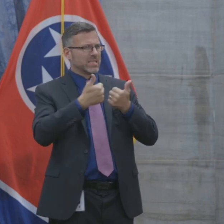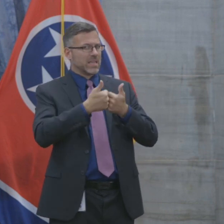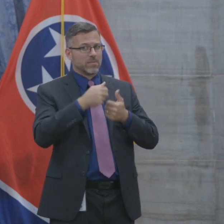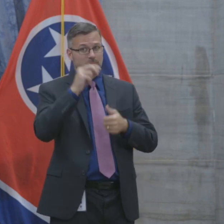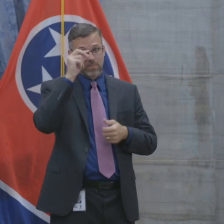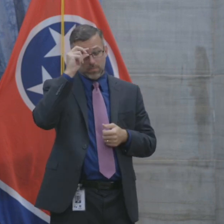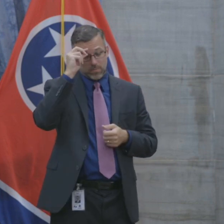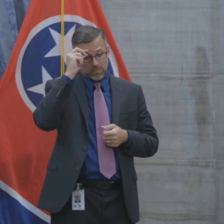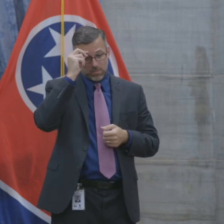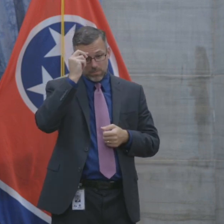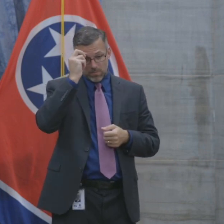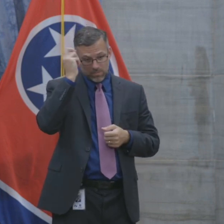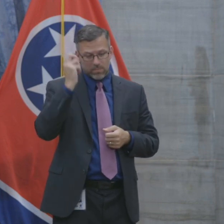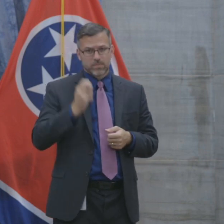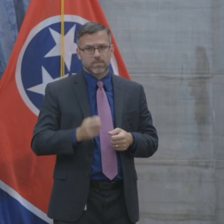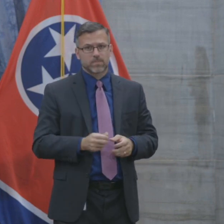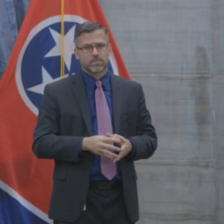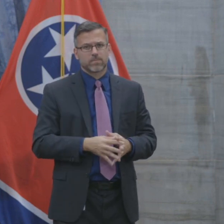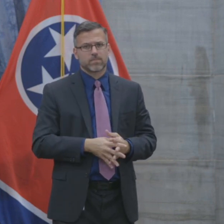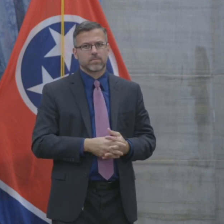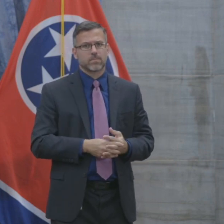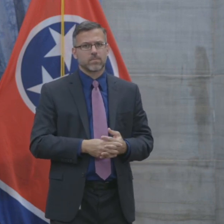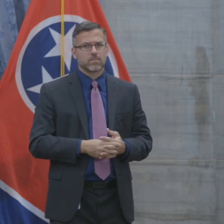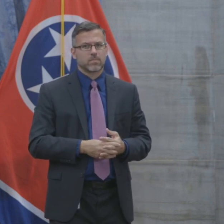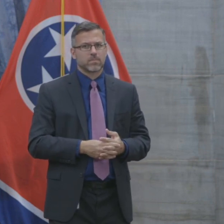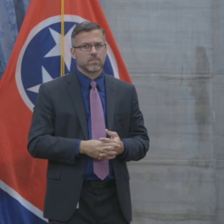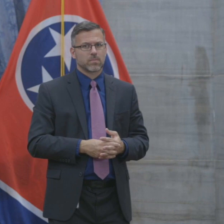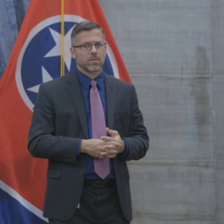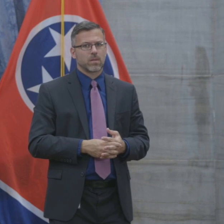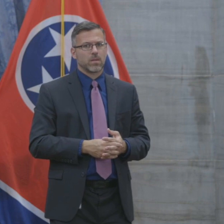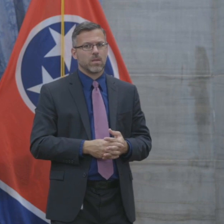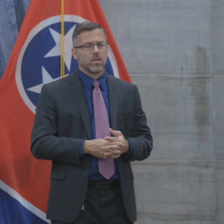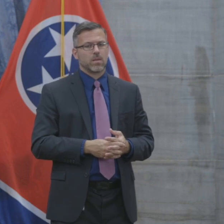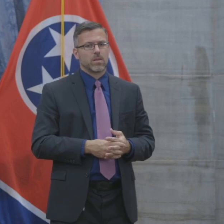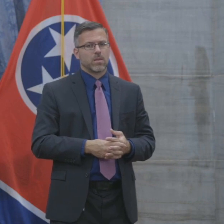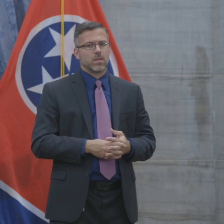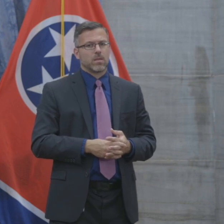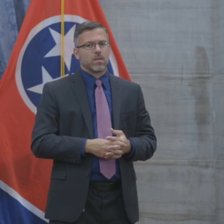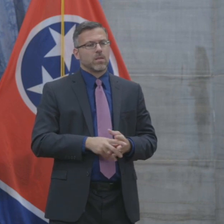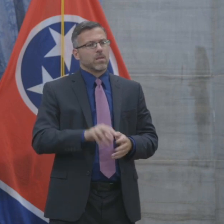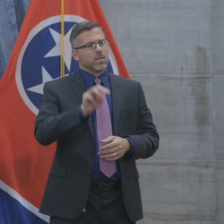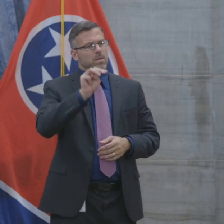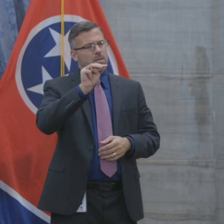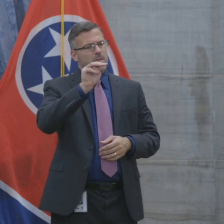night Collierville high school had a football game at home and